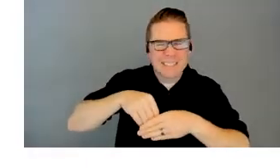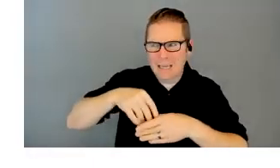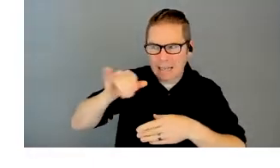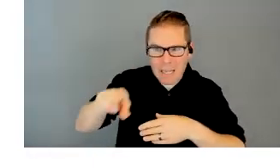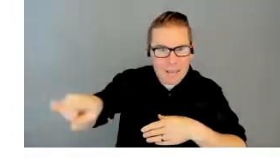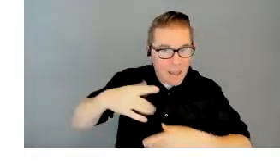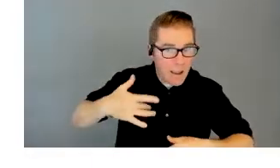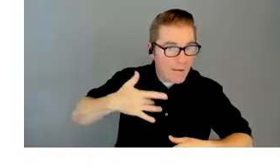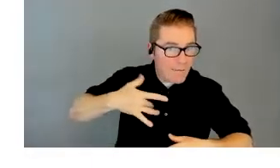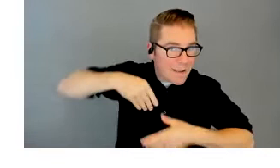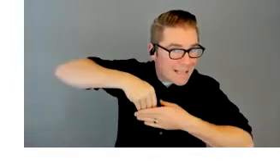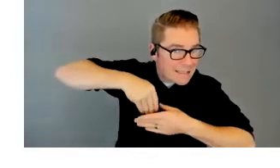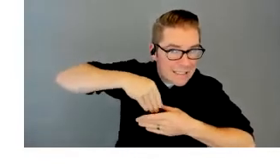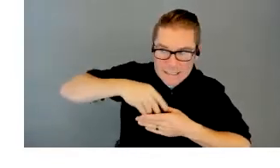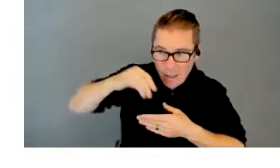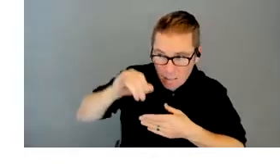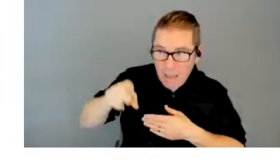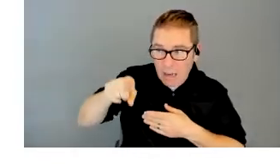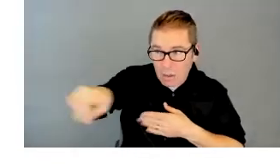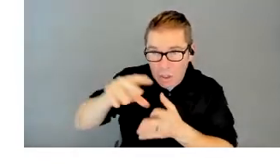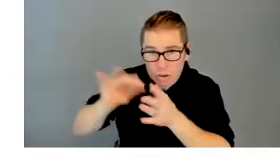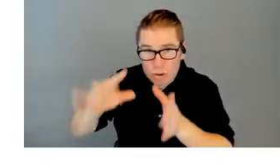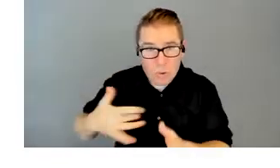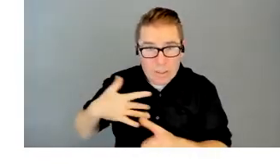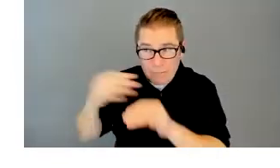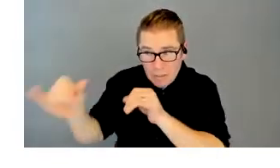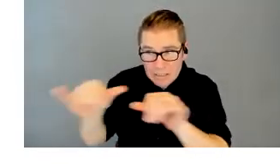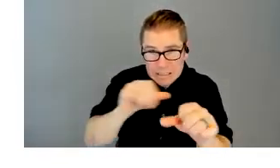And so deconstructing that and allowing for that